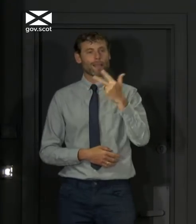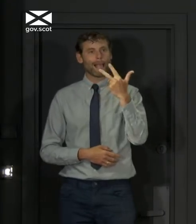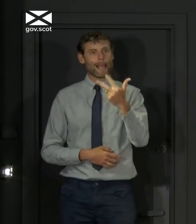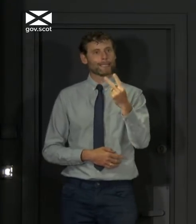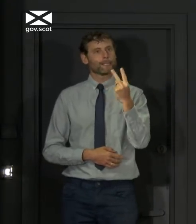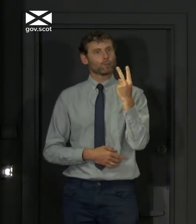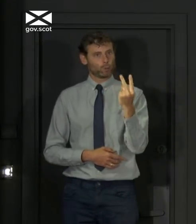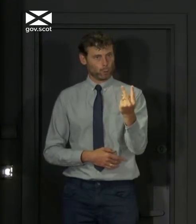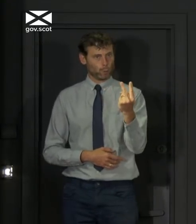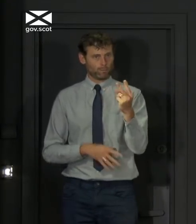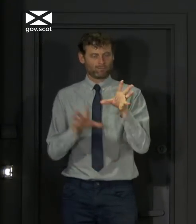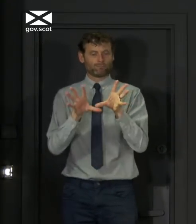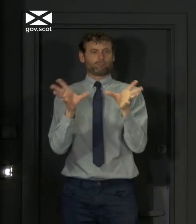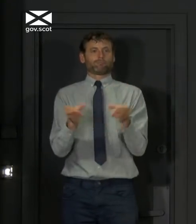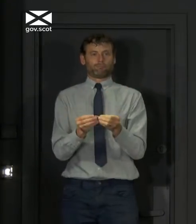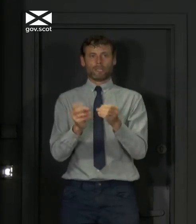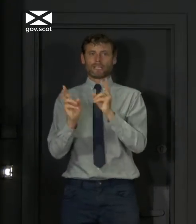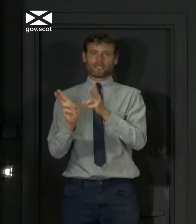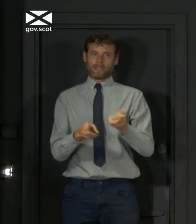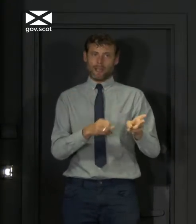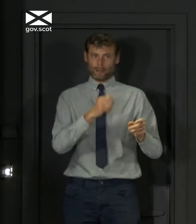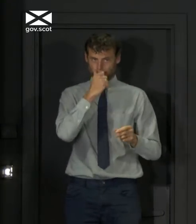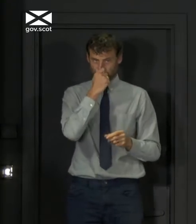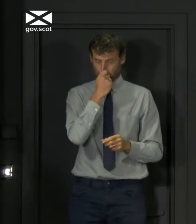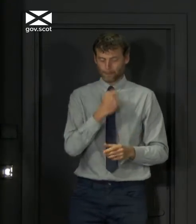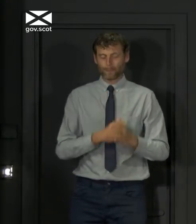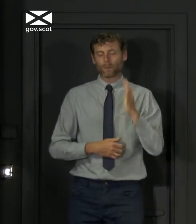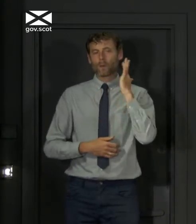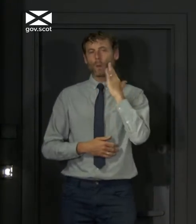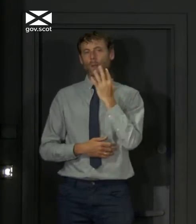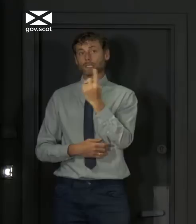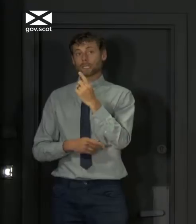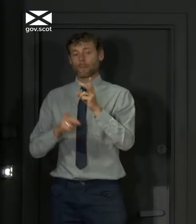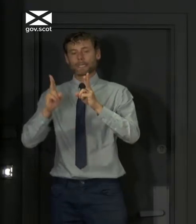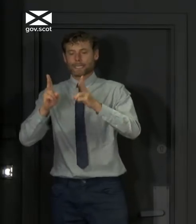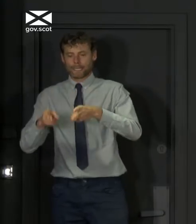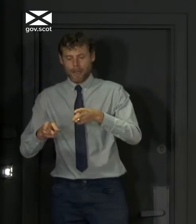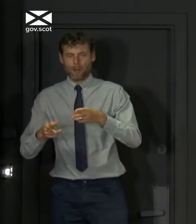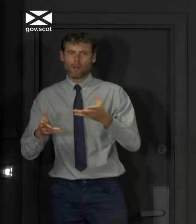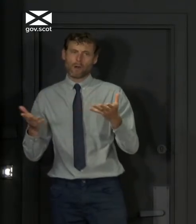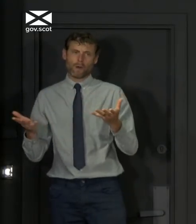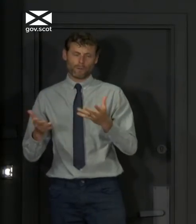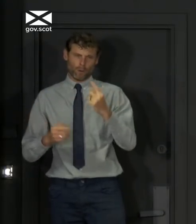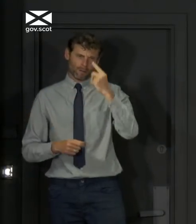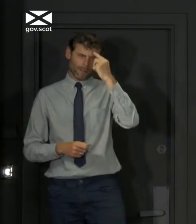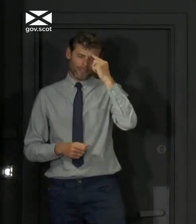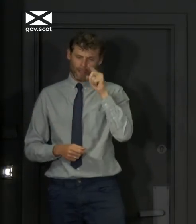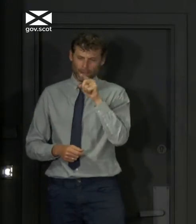Now, the loss of life is still devastating of course, and I want to send my deepest condolences